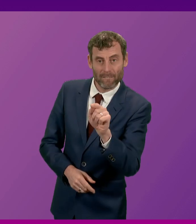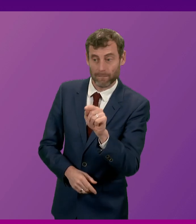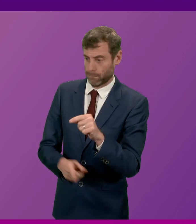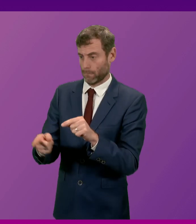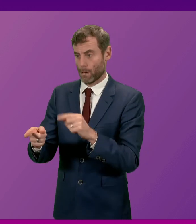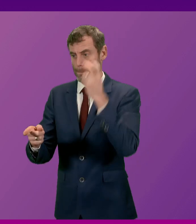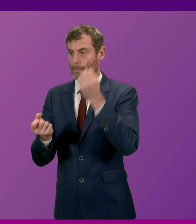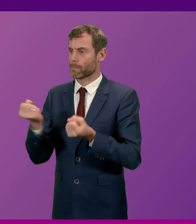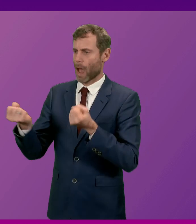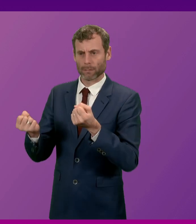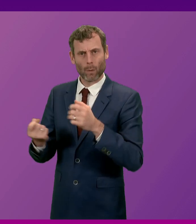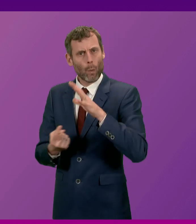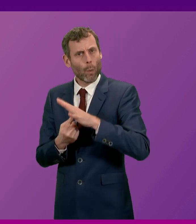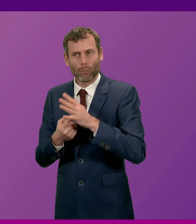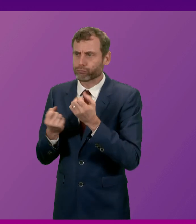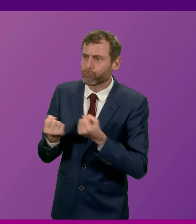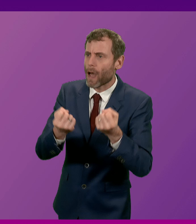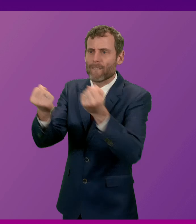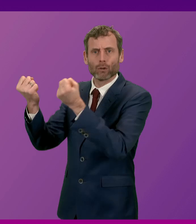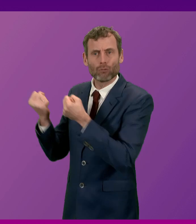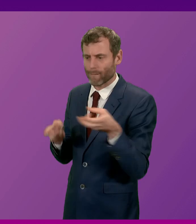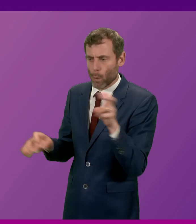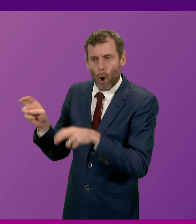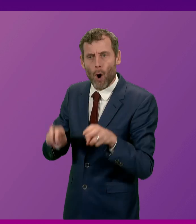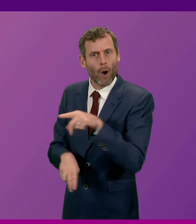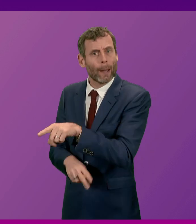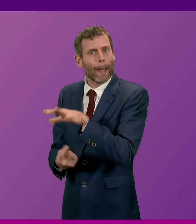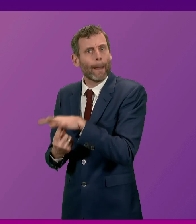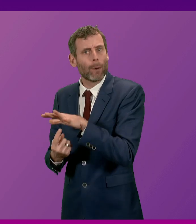are delivering a public service in our communities, it is wholly unacceptable,